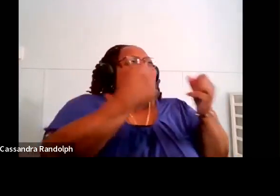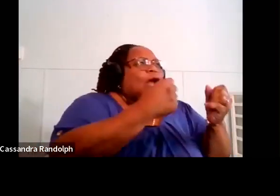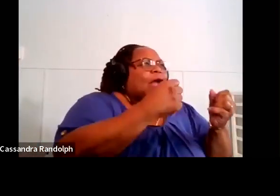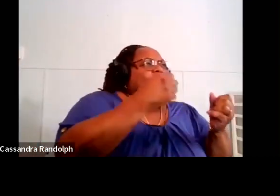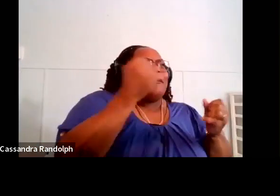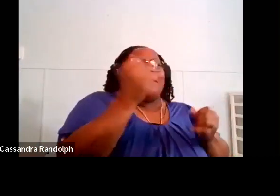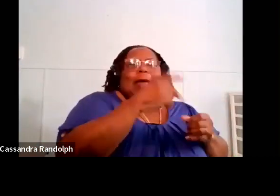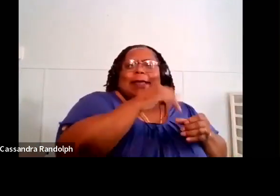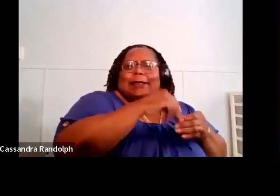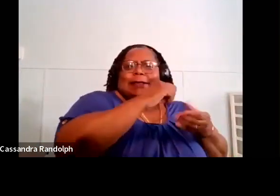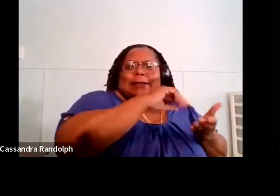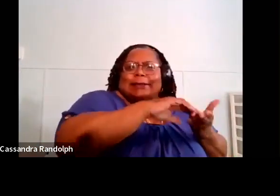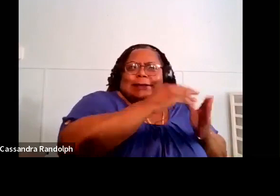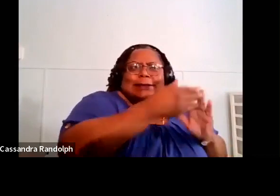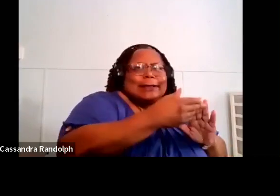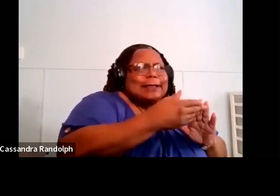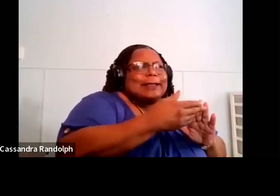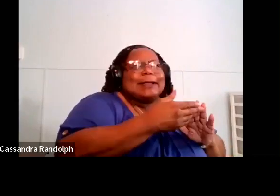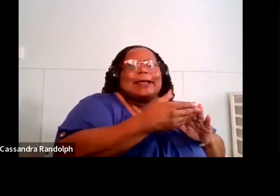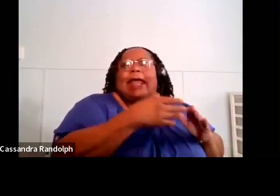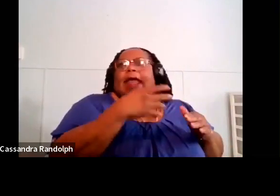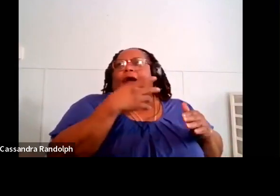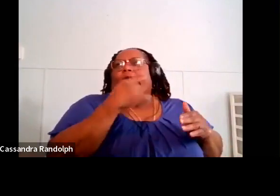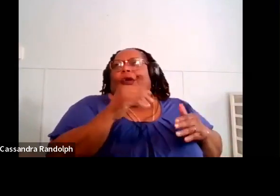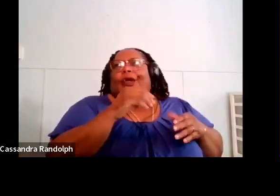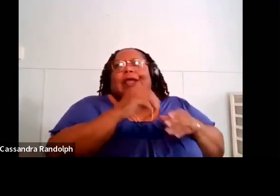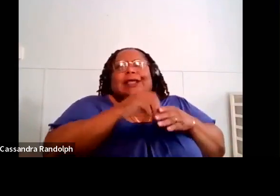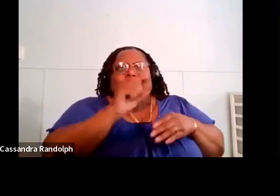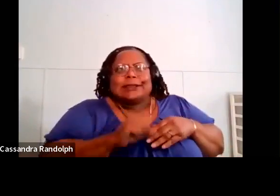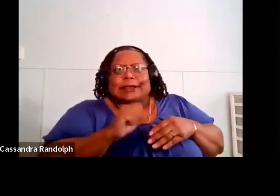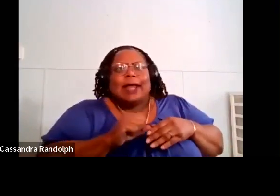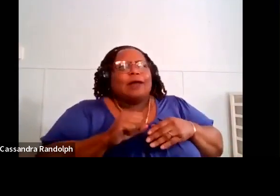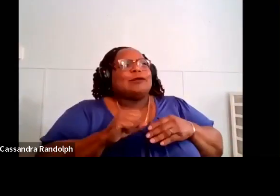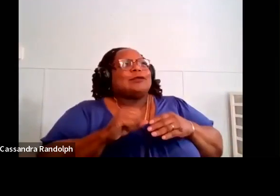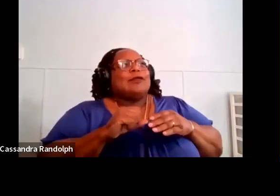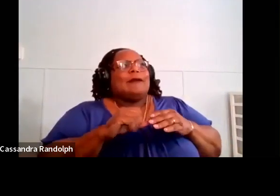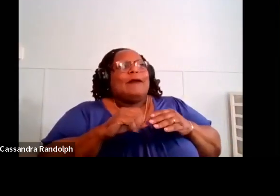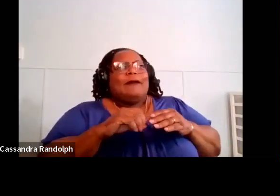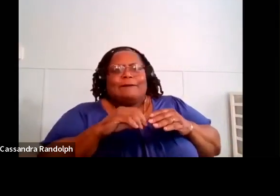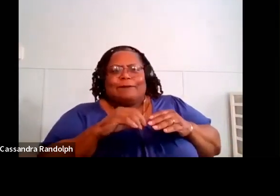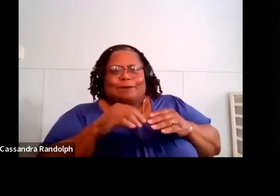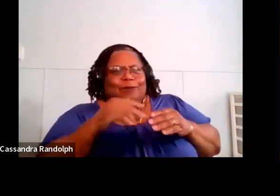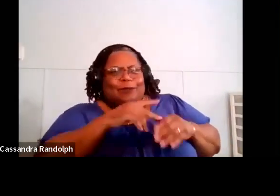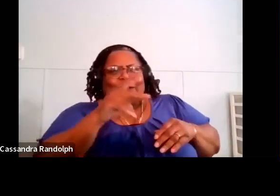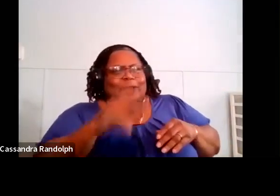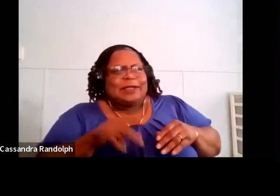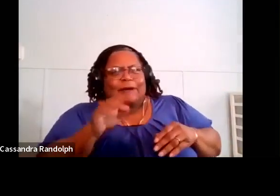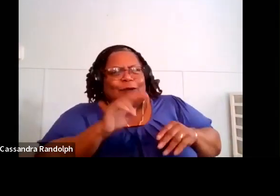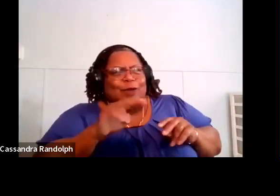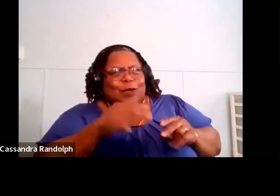Southeast PA where I live that you can drive a few miles and go to farmland you can drive a few miles back and be in the